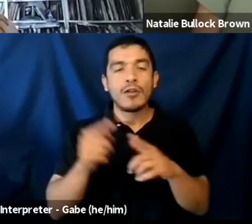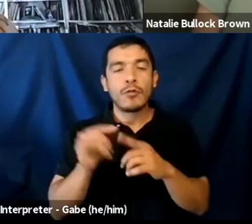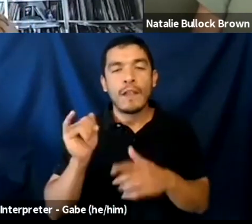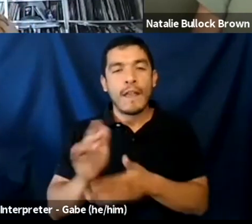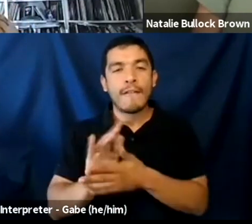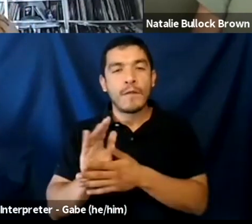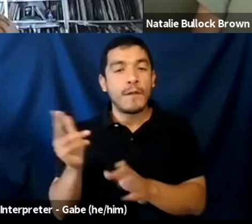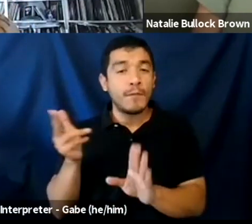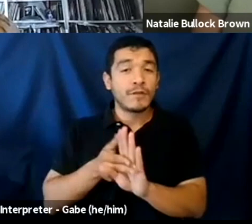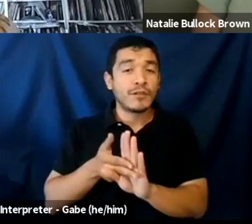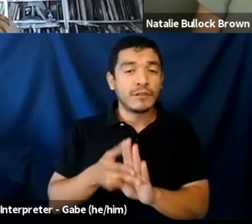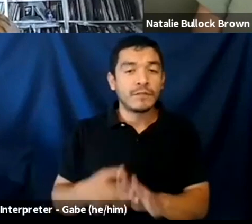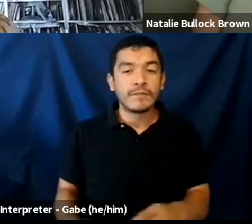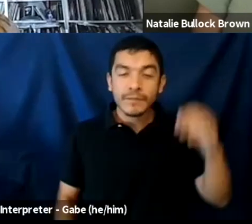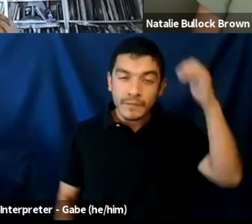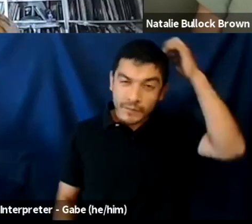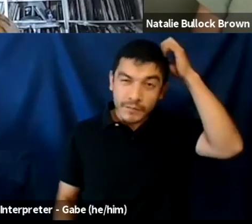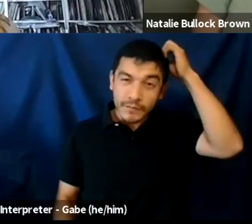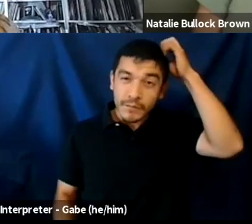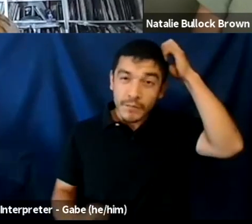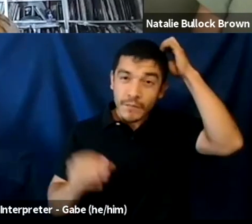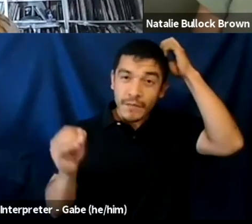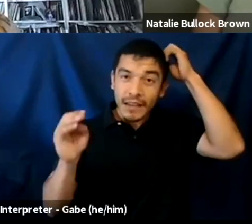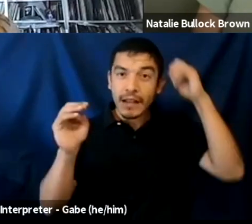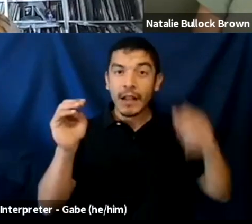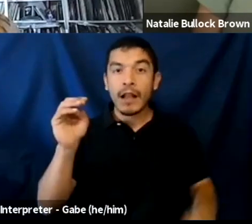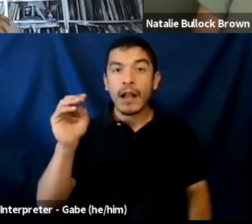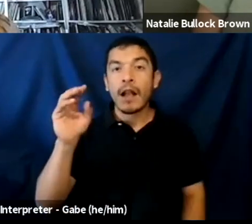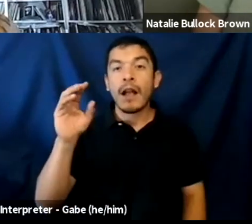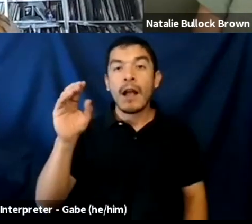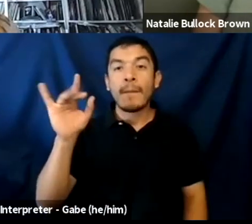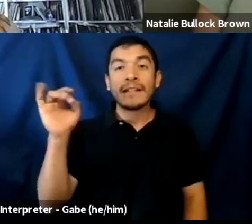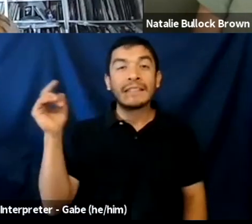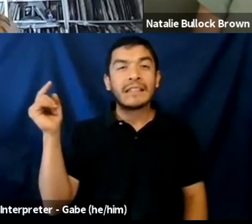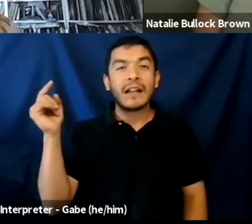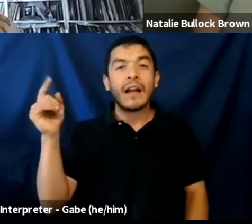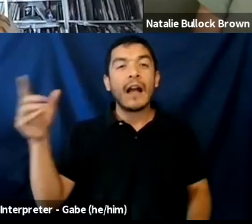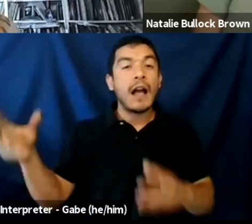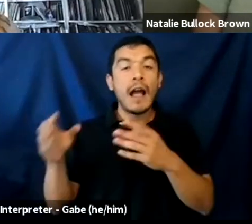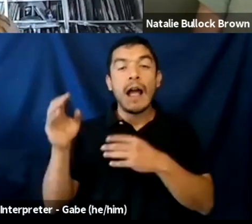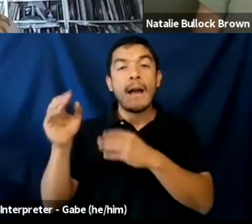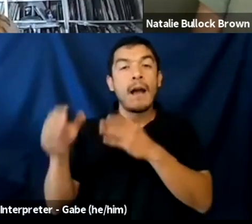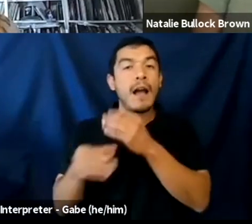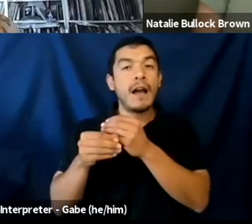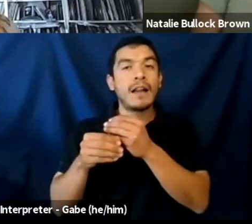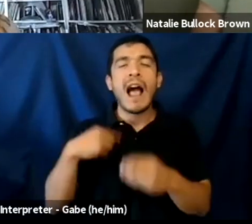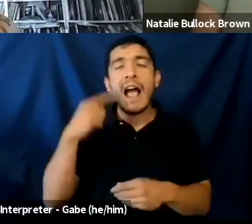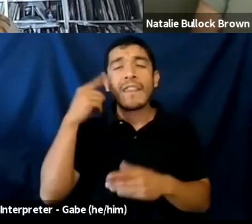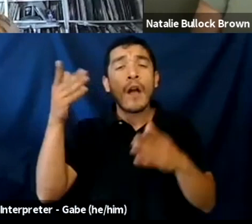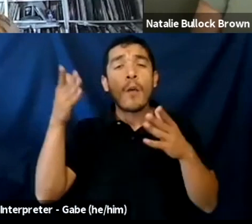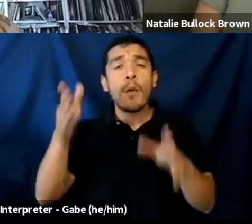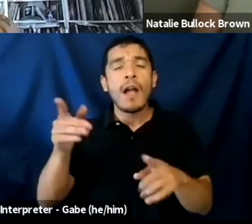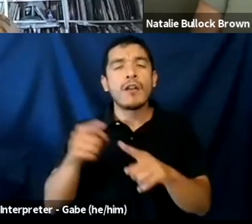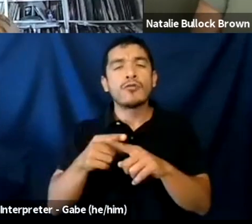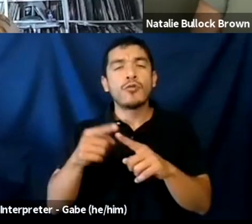And I think one thing that's important to note about the way that the industry, the journalism industry is changing. And I think the way that this conversation